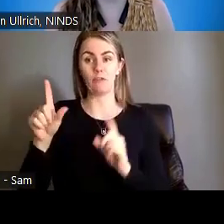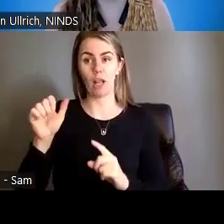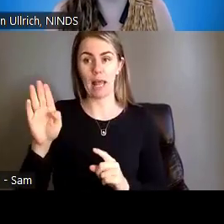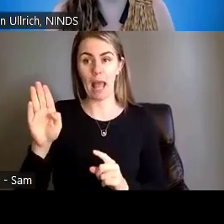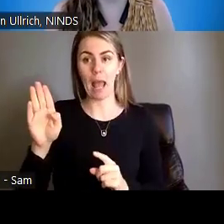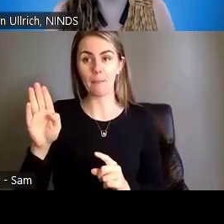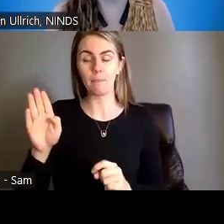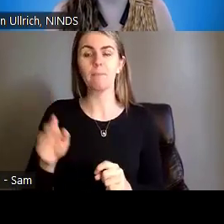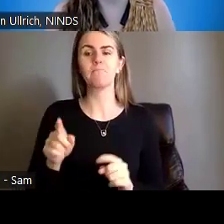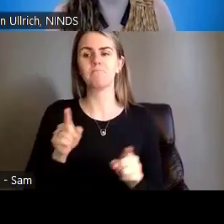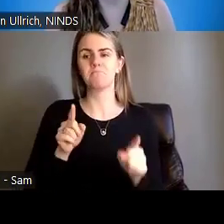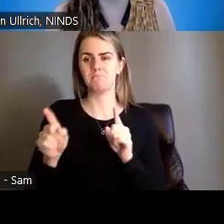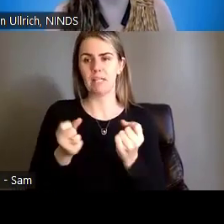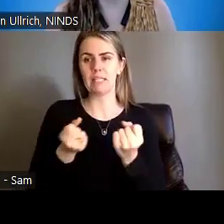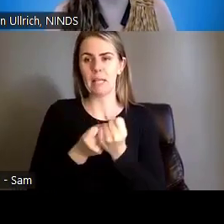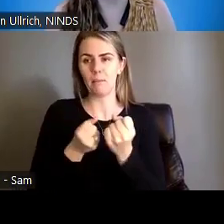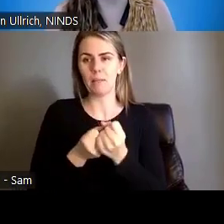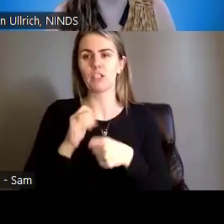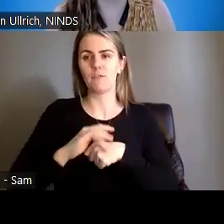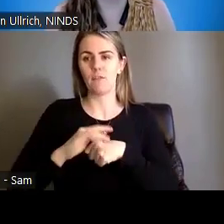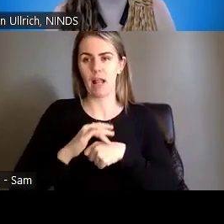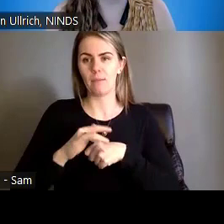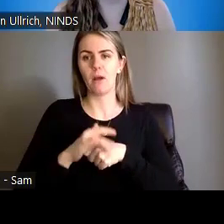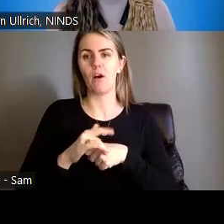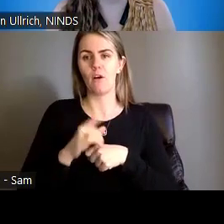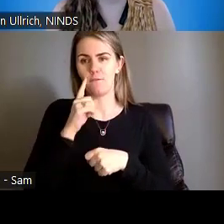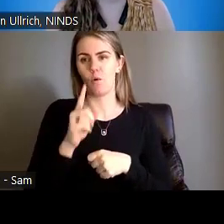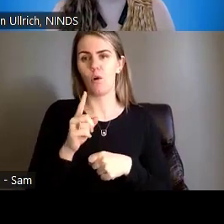these supplements are available to accomplish those.